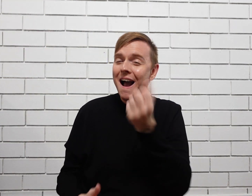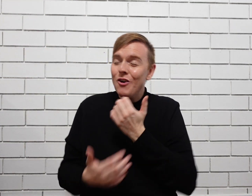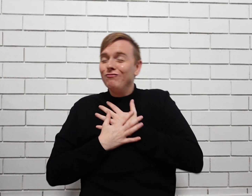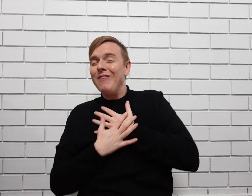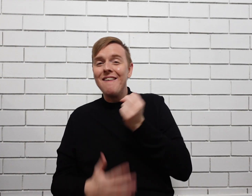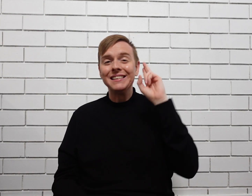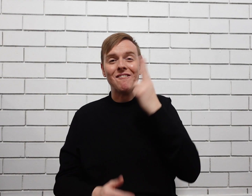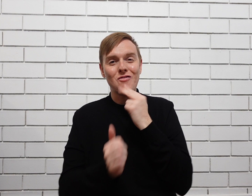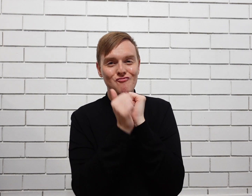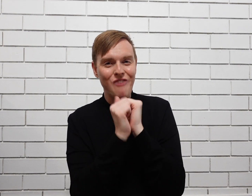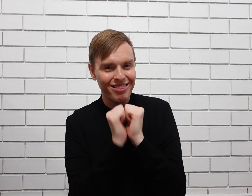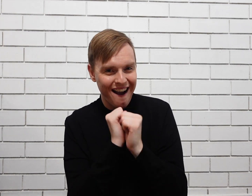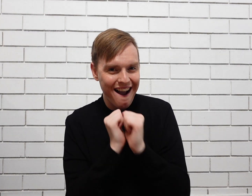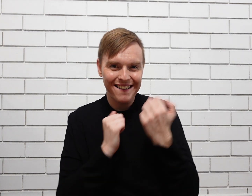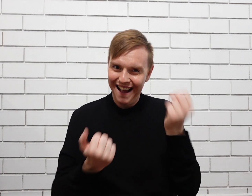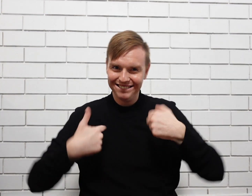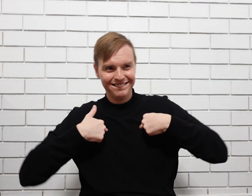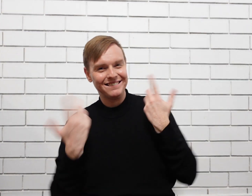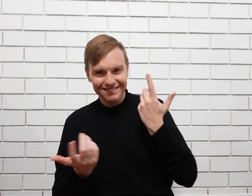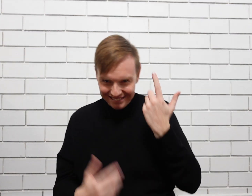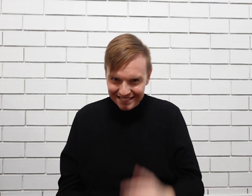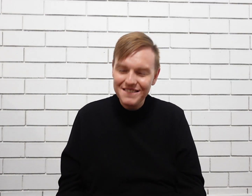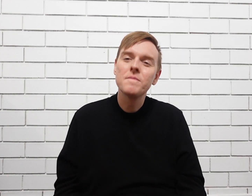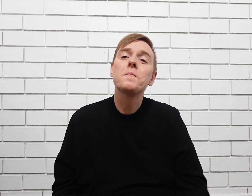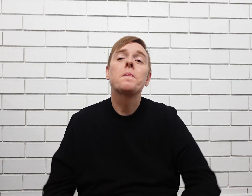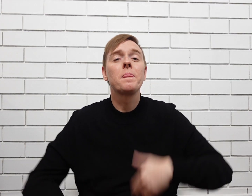They are grateful to have a Deaf brother (me).